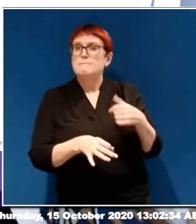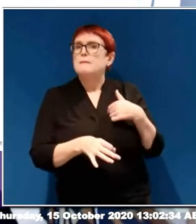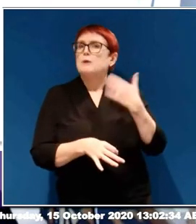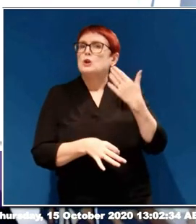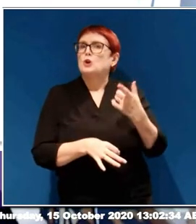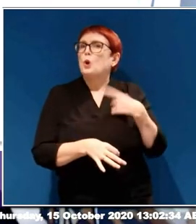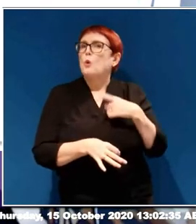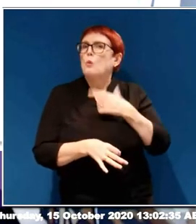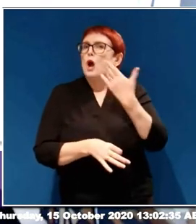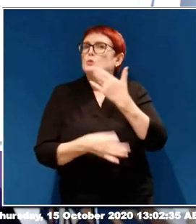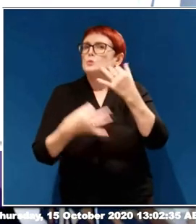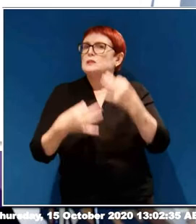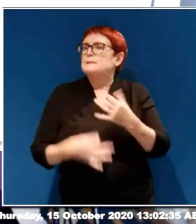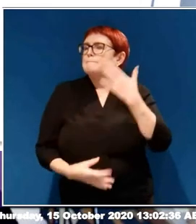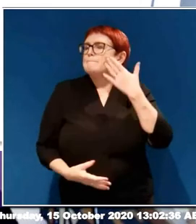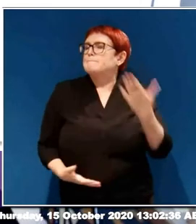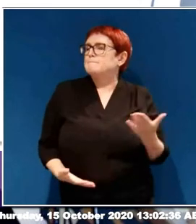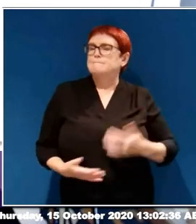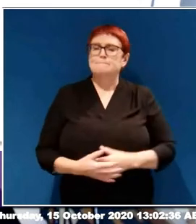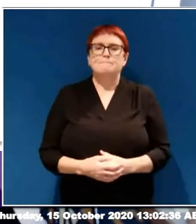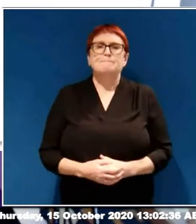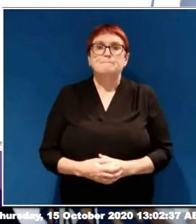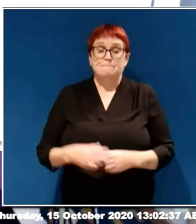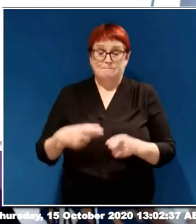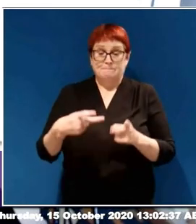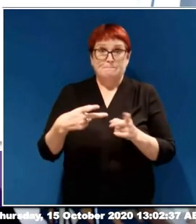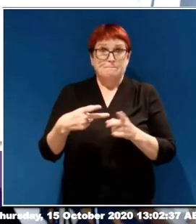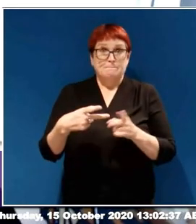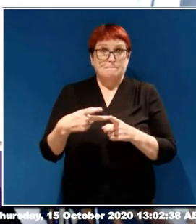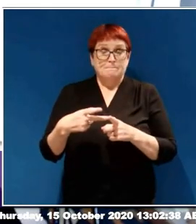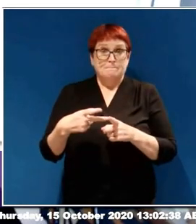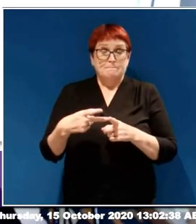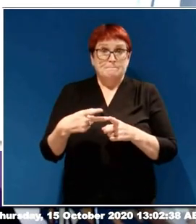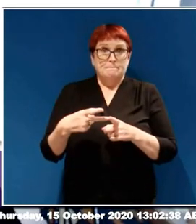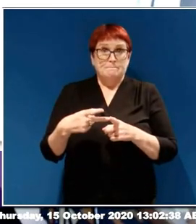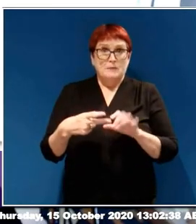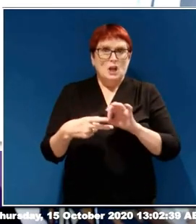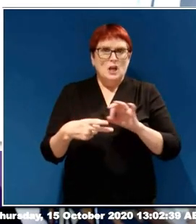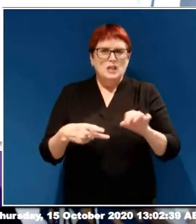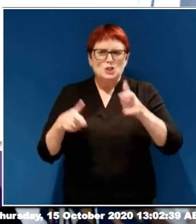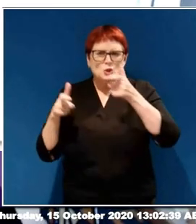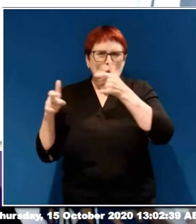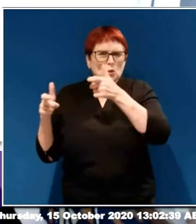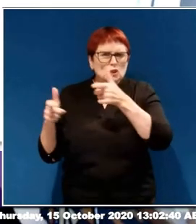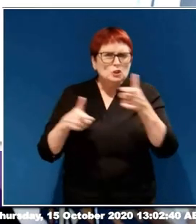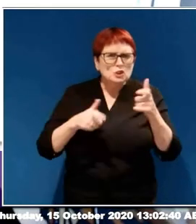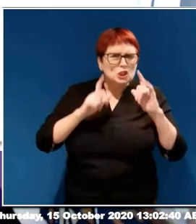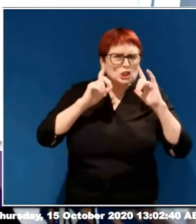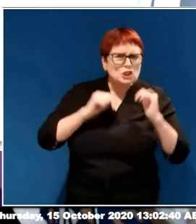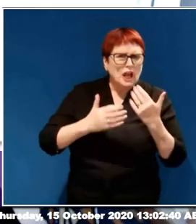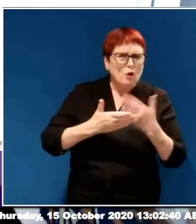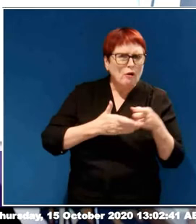And there's no monitoring and reporting on that, I take it?